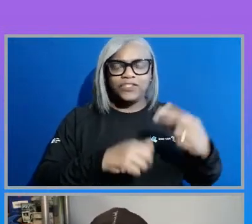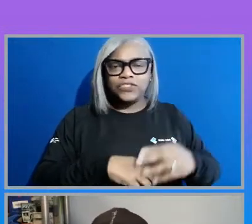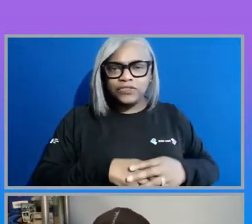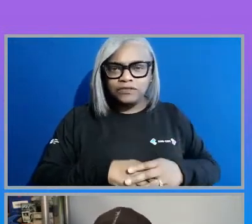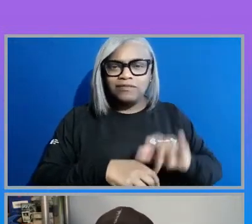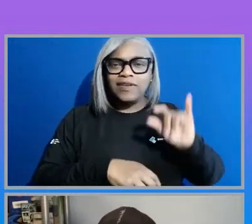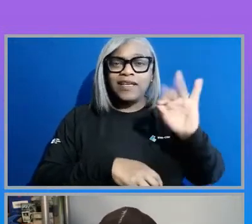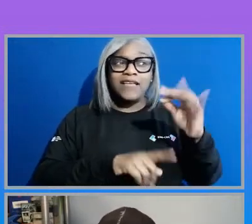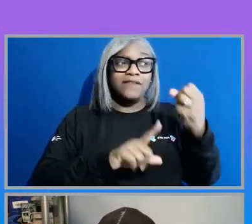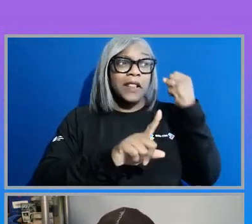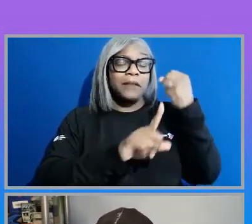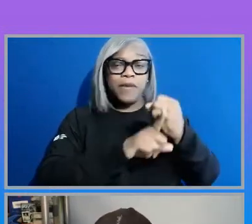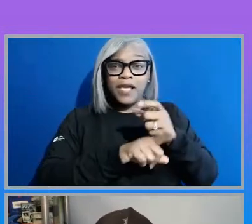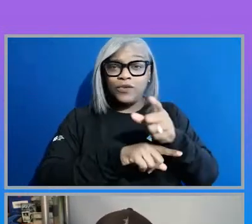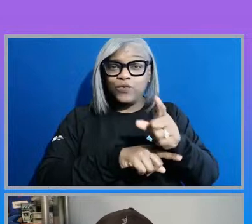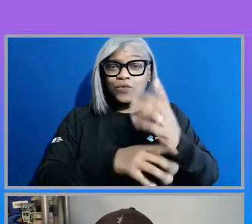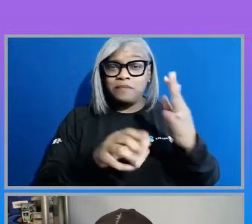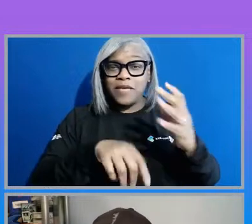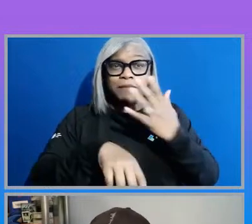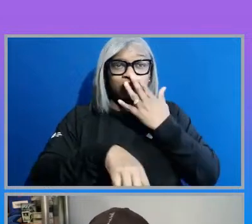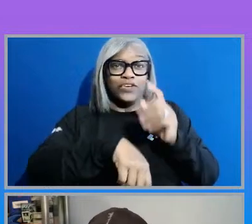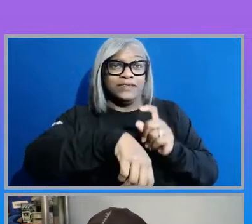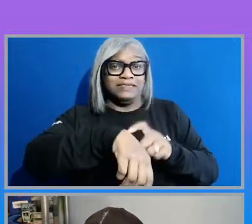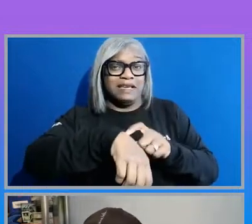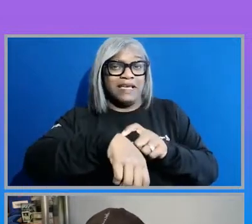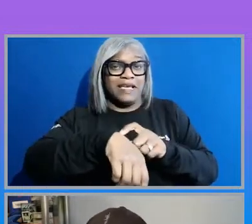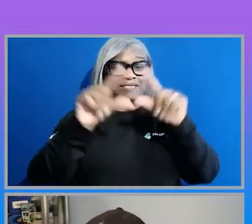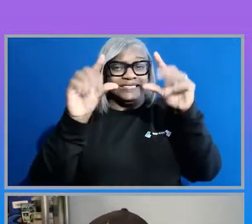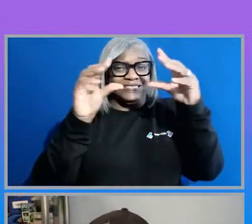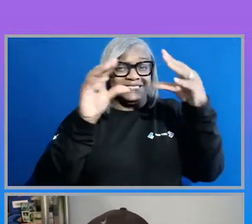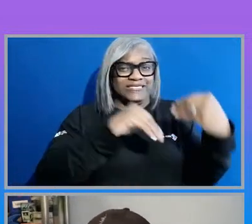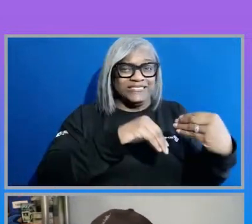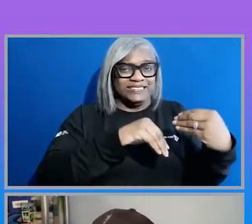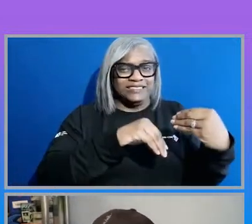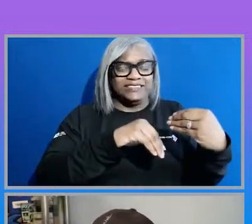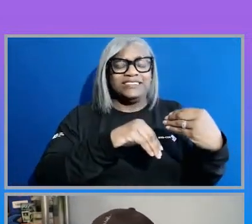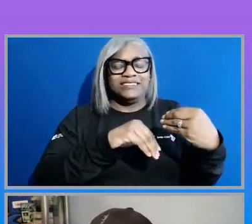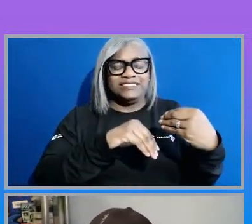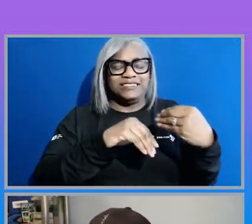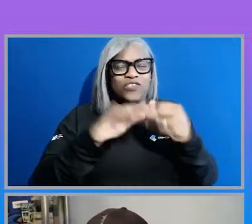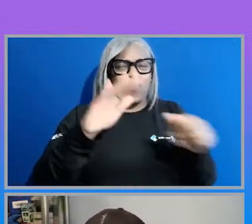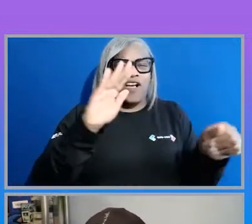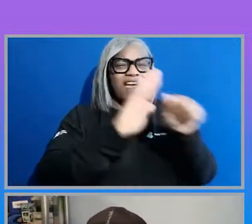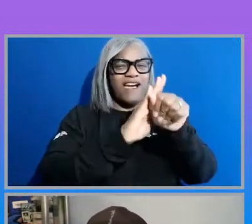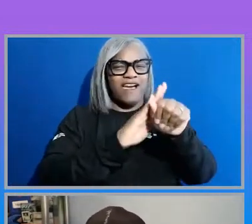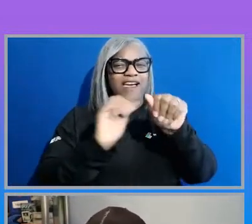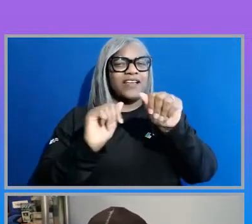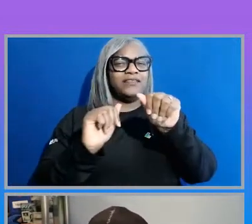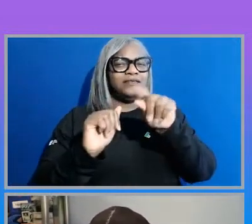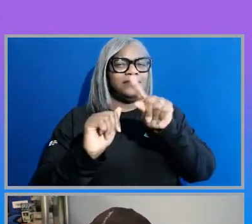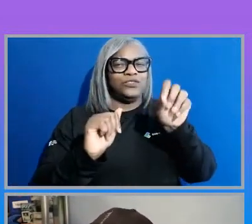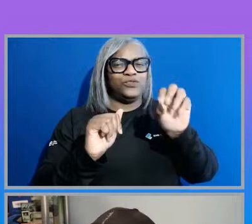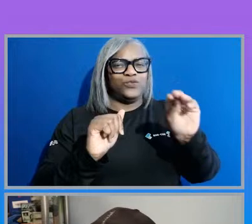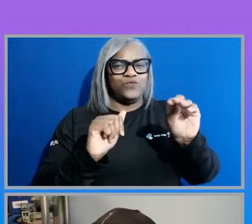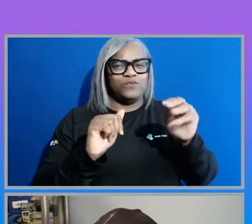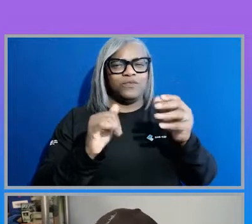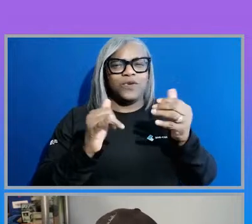affects you, this might be a good time to turn off zoom for a second or hide the zoom window